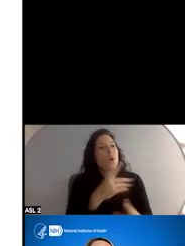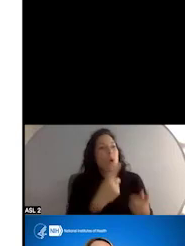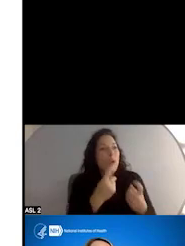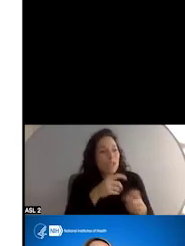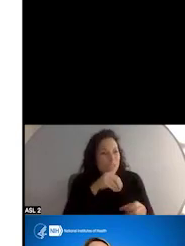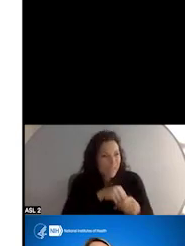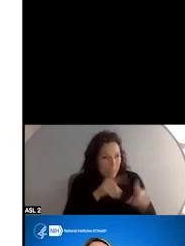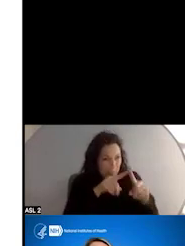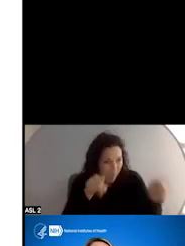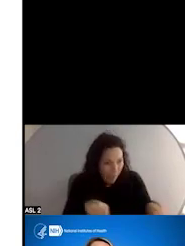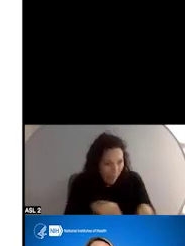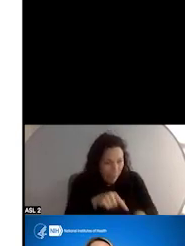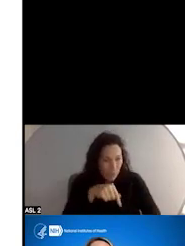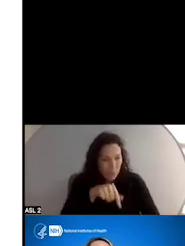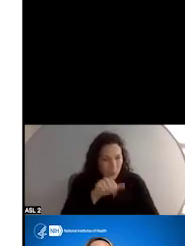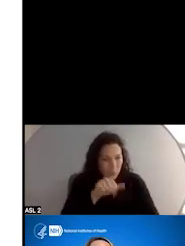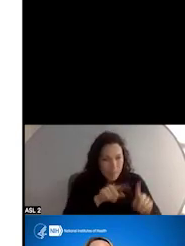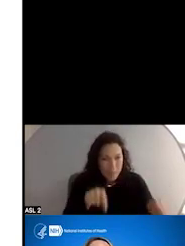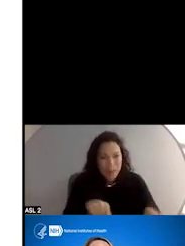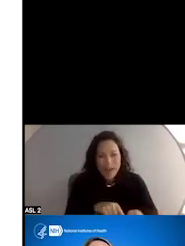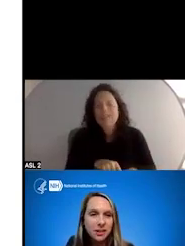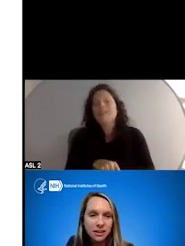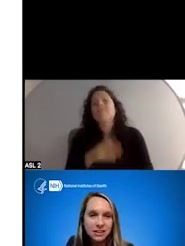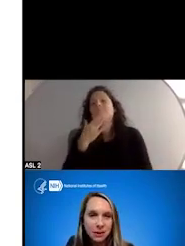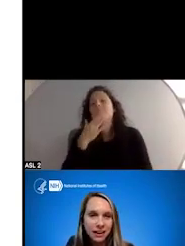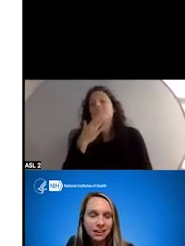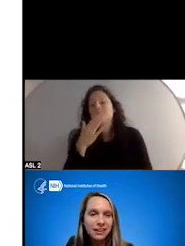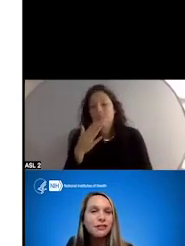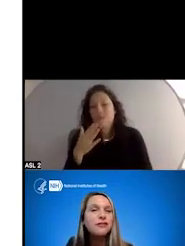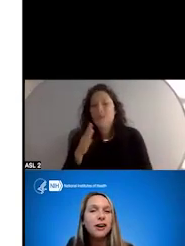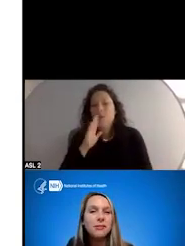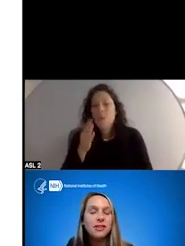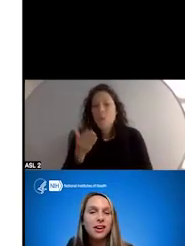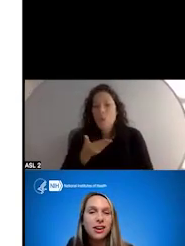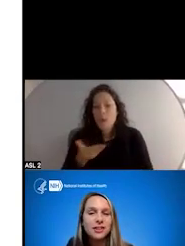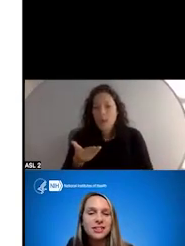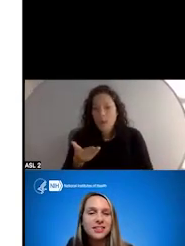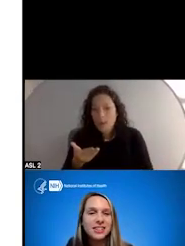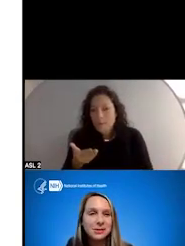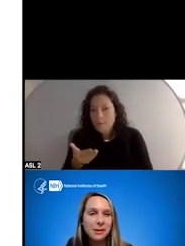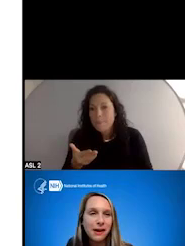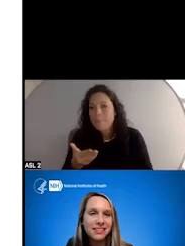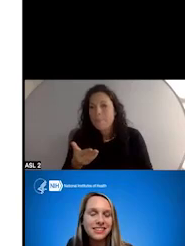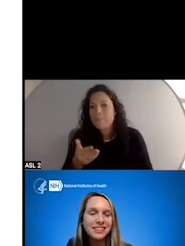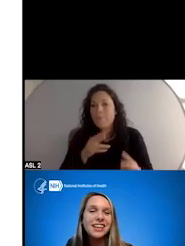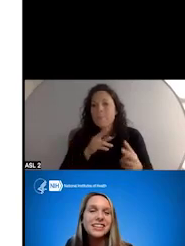We're going to welcome back Cindy, Julia, and we're going to welcome Taunton Paine from the Office of Science Policy